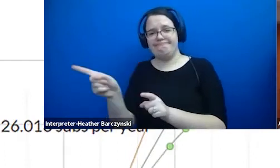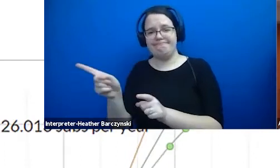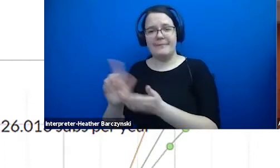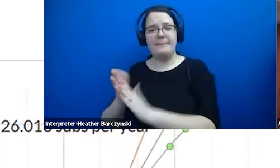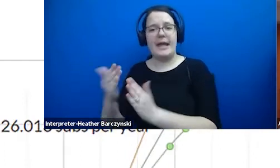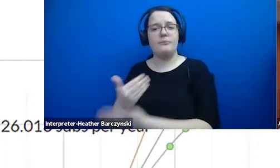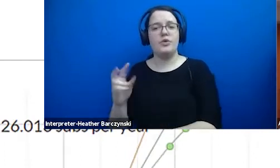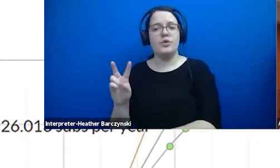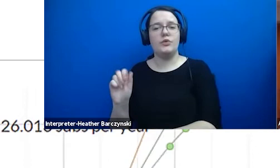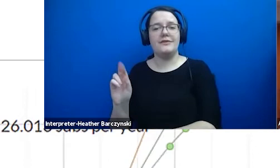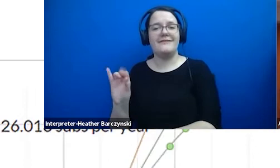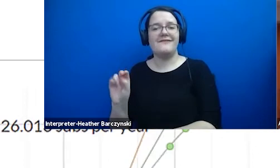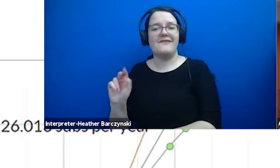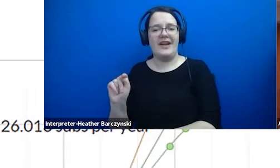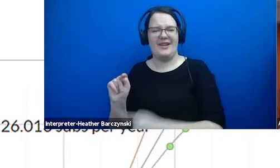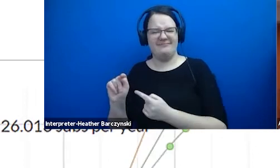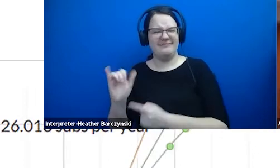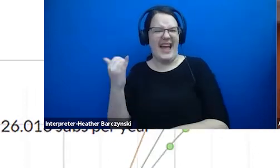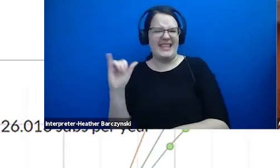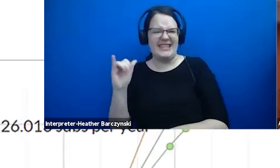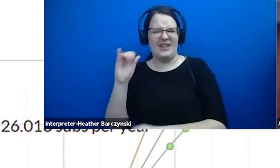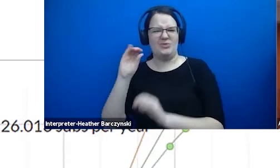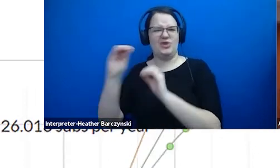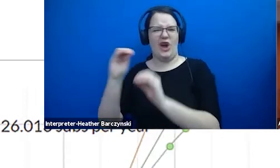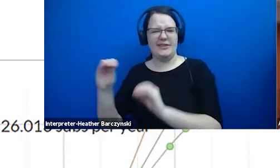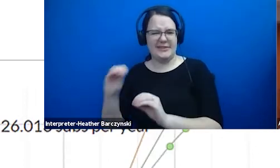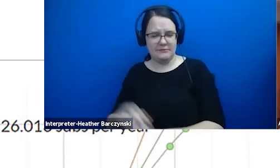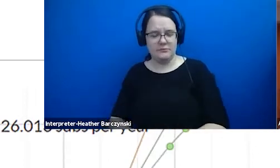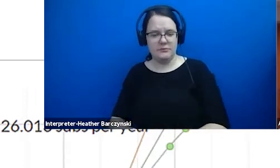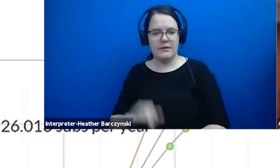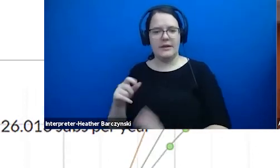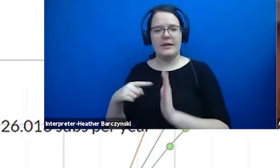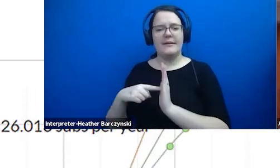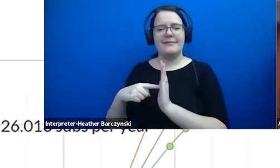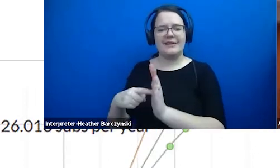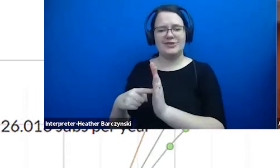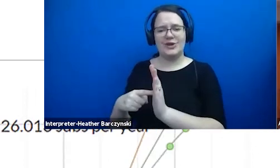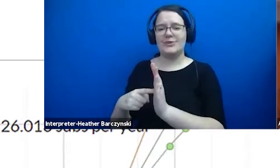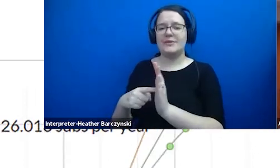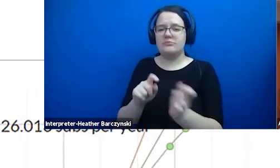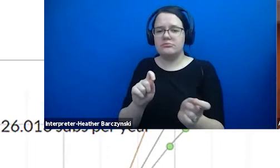in sort of the yellow dots and it shows that the rates of mutations over time next slide